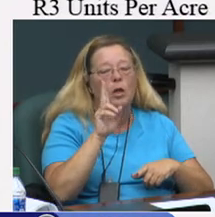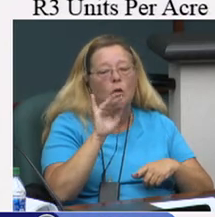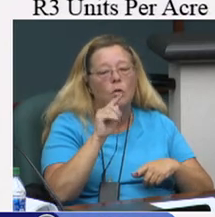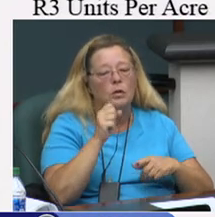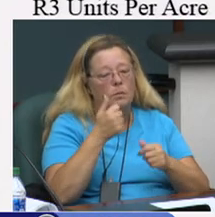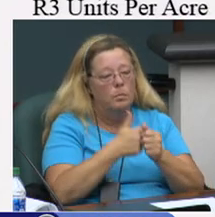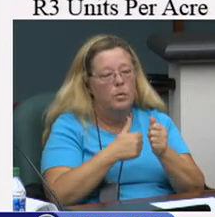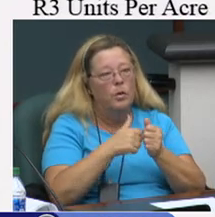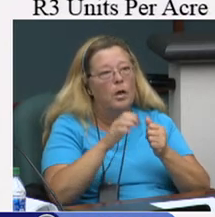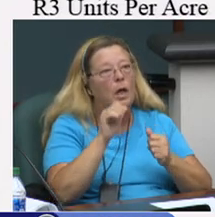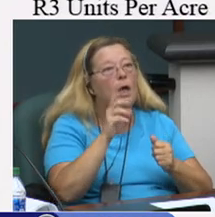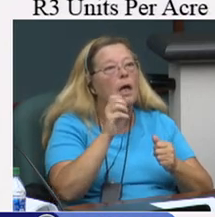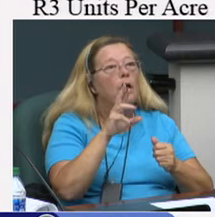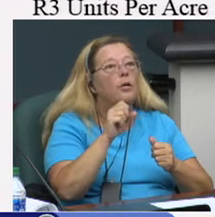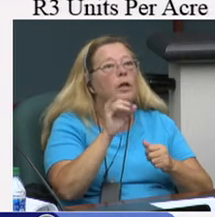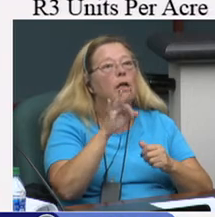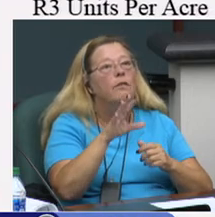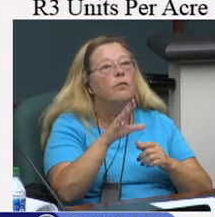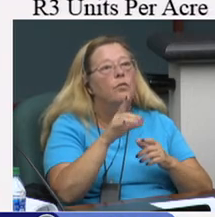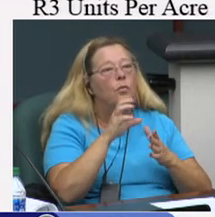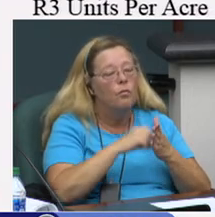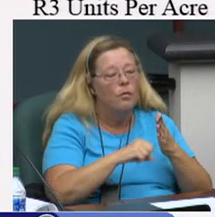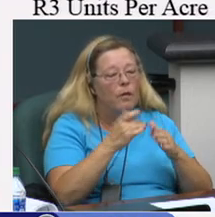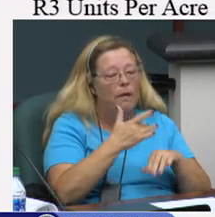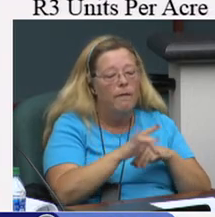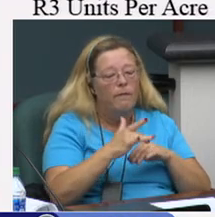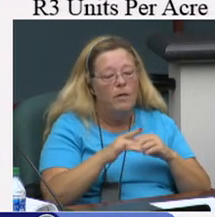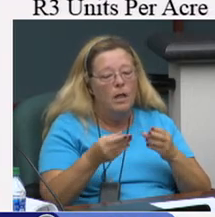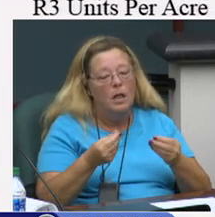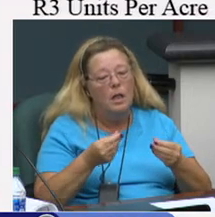subtract out the if you include vacant land and other uses that drops down to